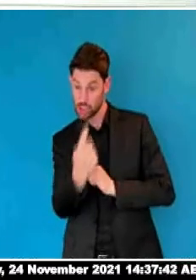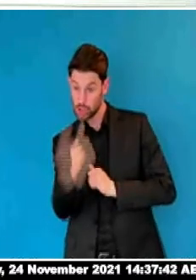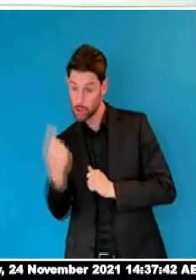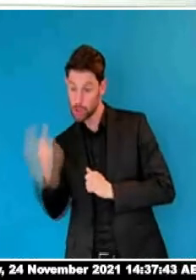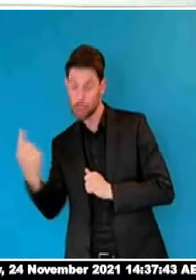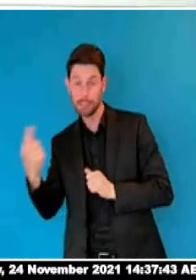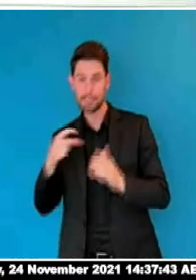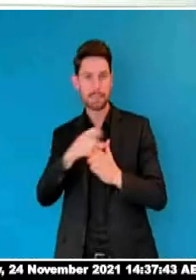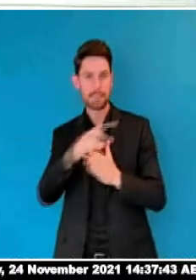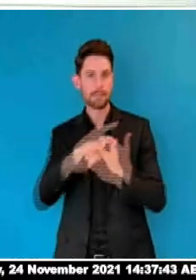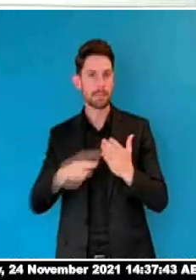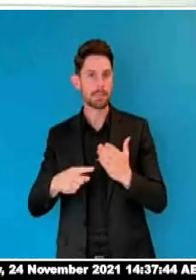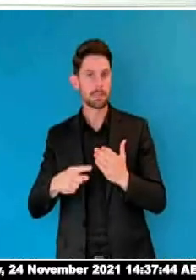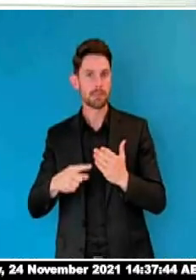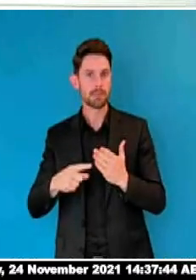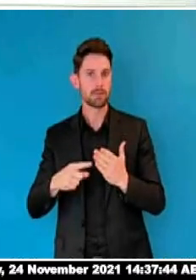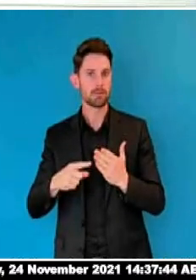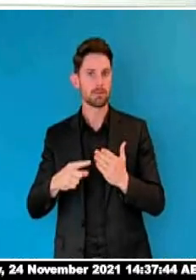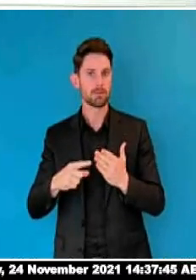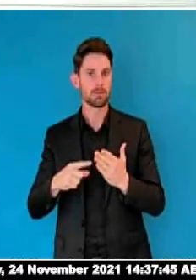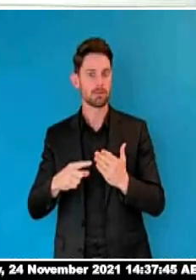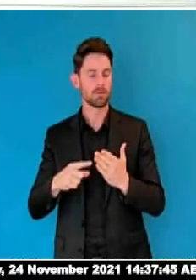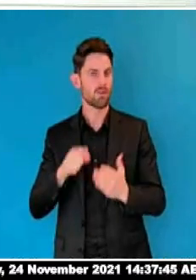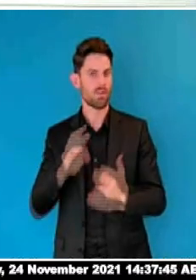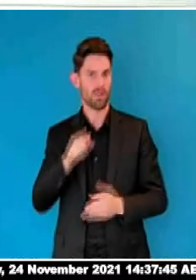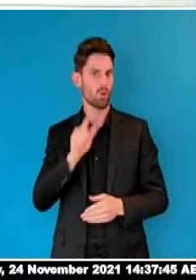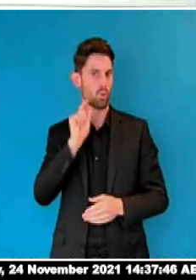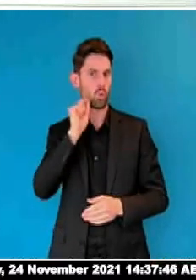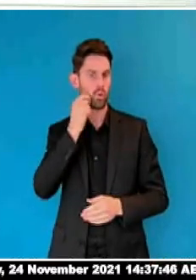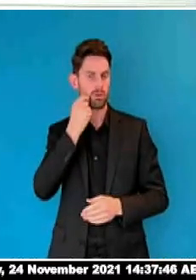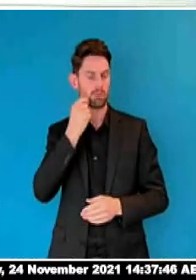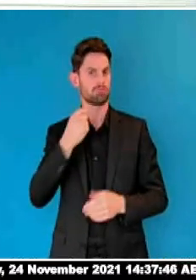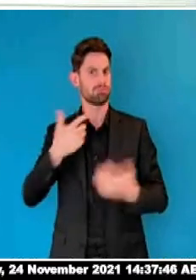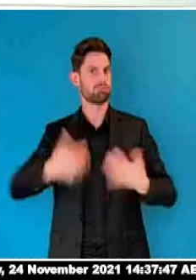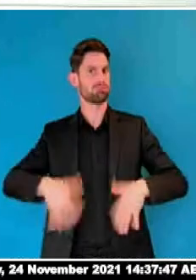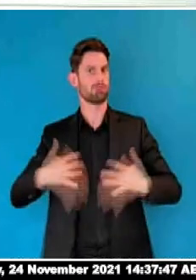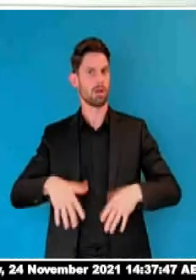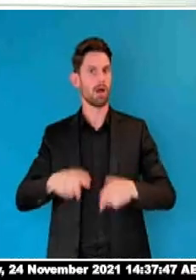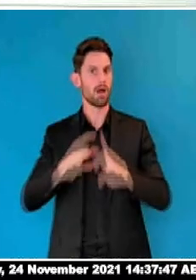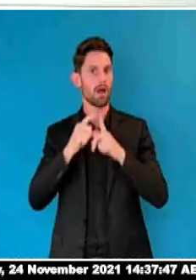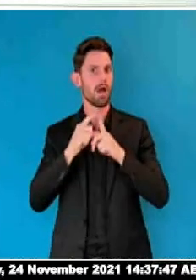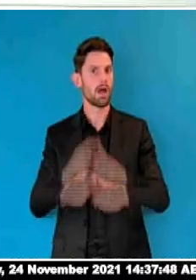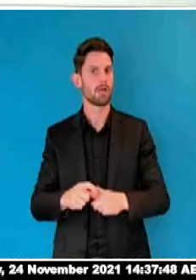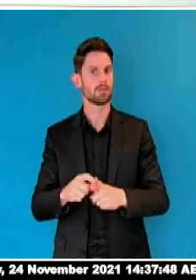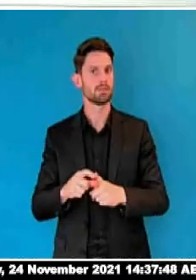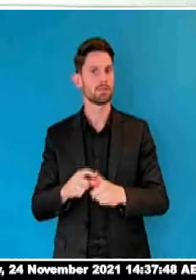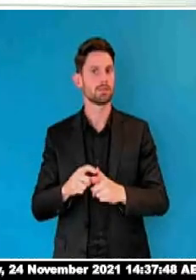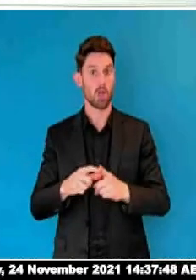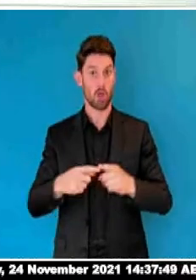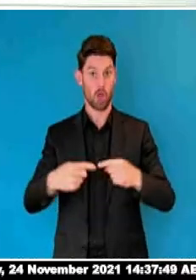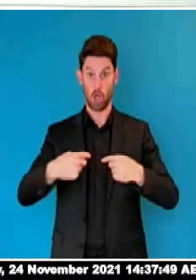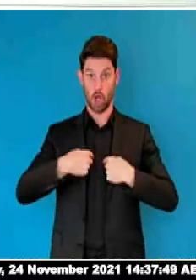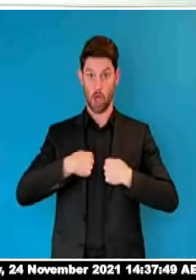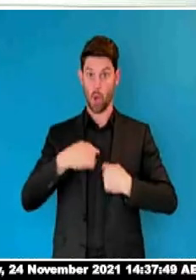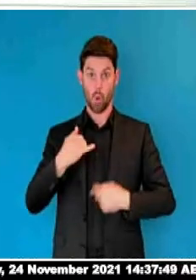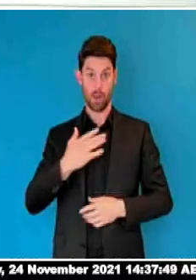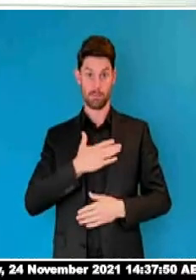It would be very difficult, and one which neither I or my